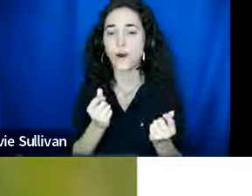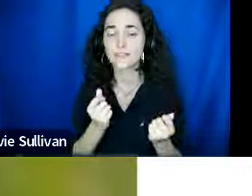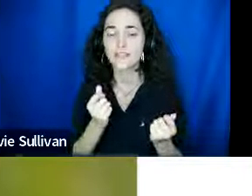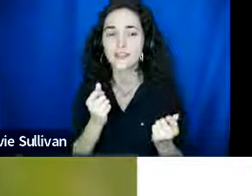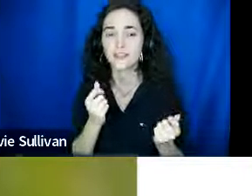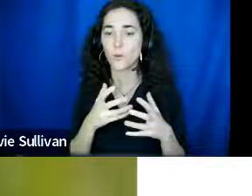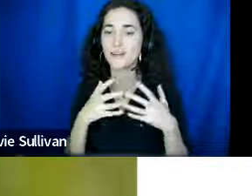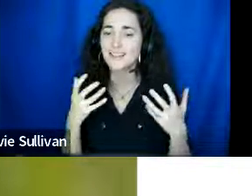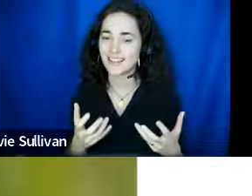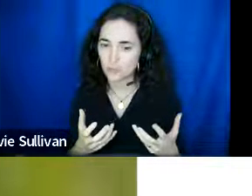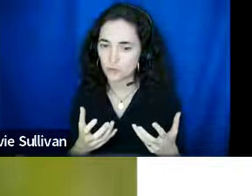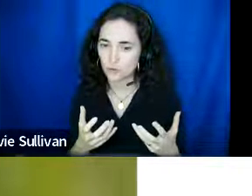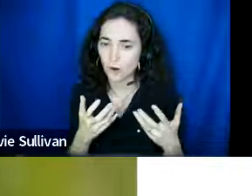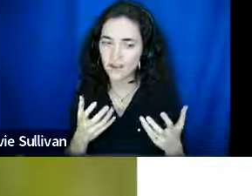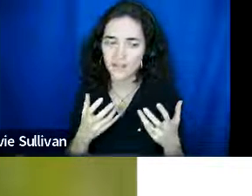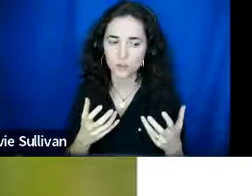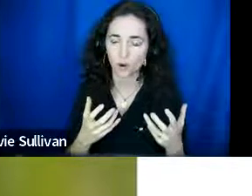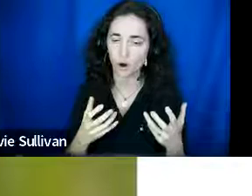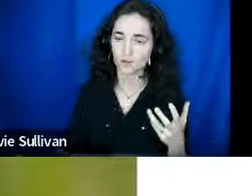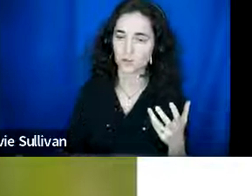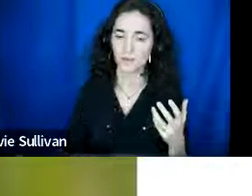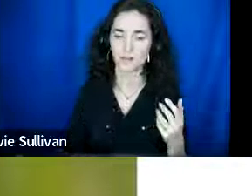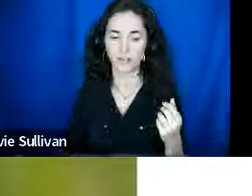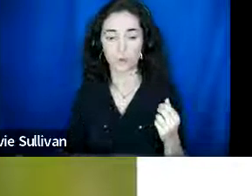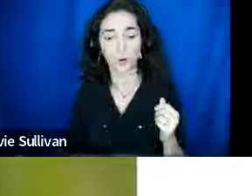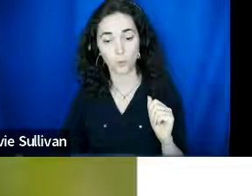So what's the issue, why is it so hard for some individuals?